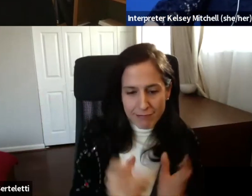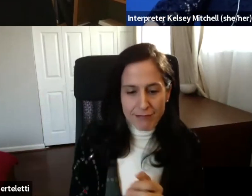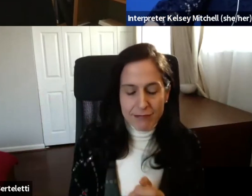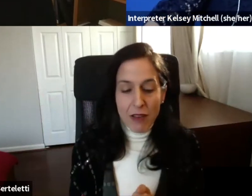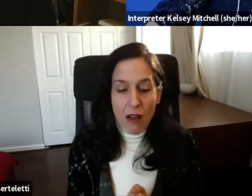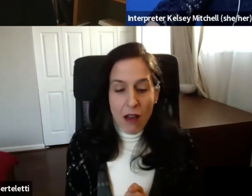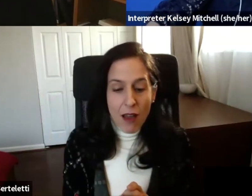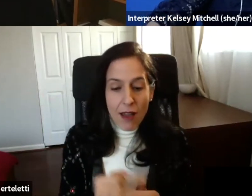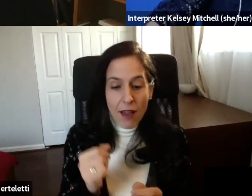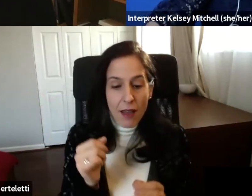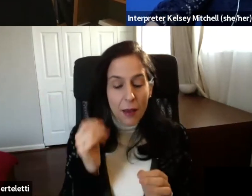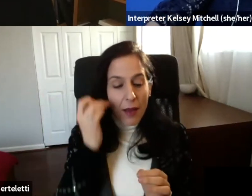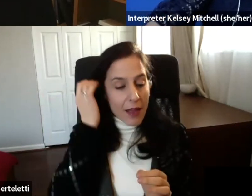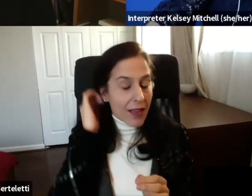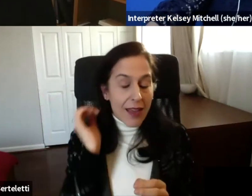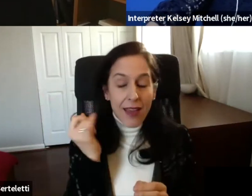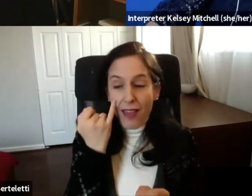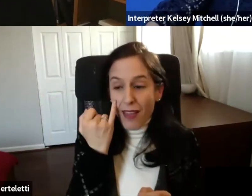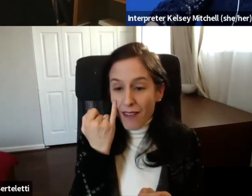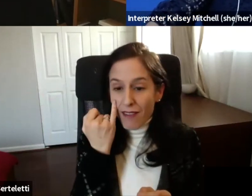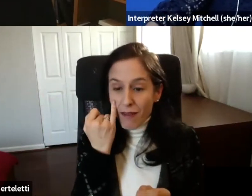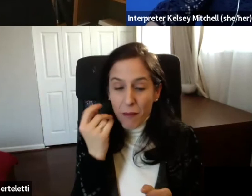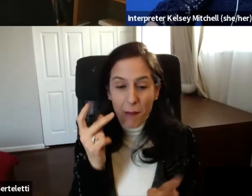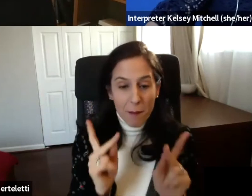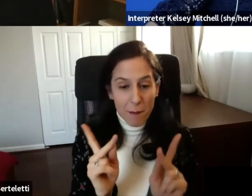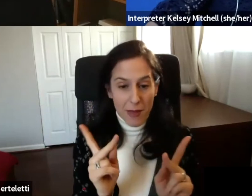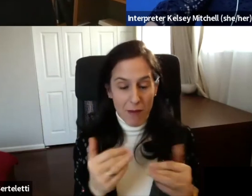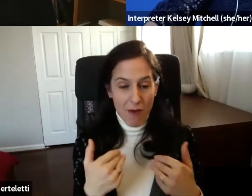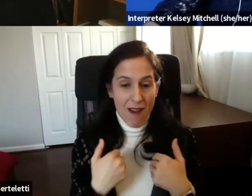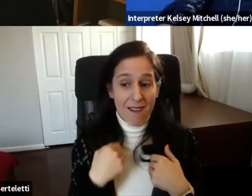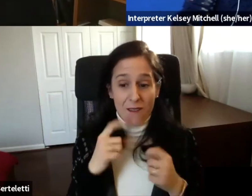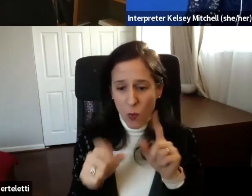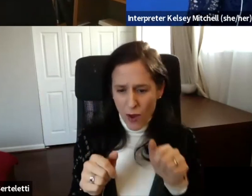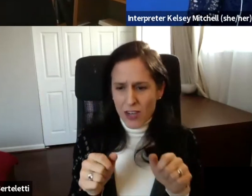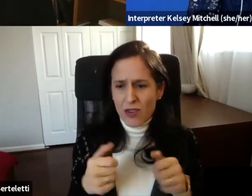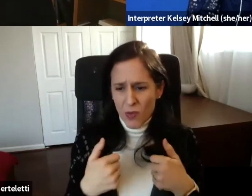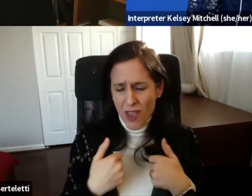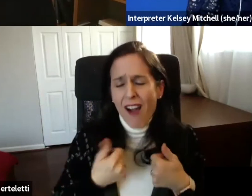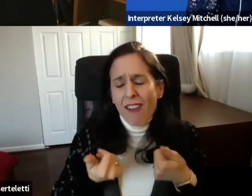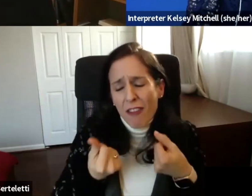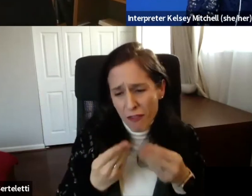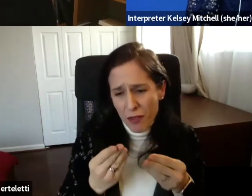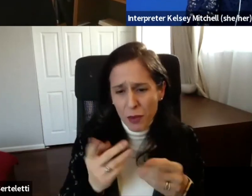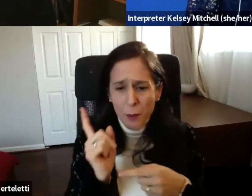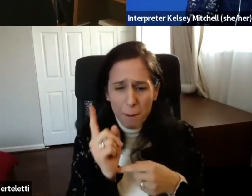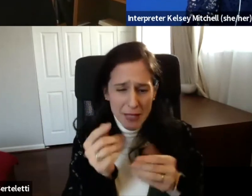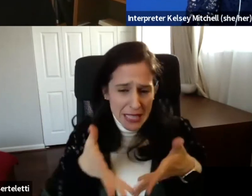make it easier for all of us to see with the q a session